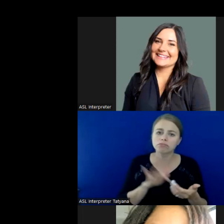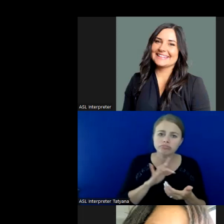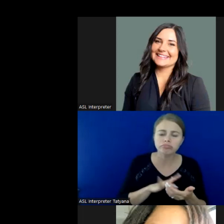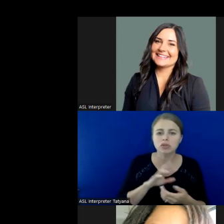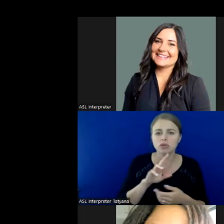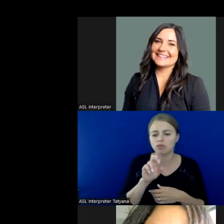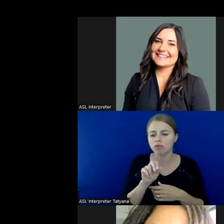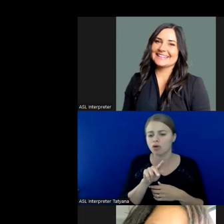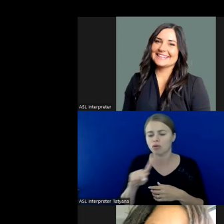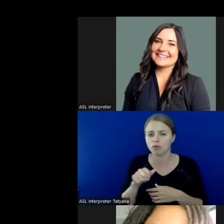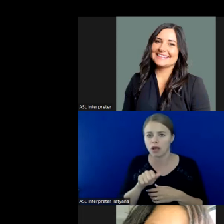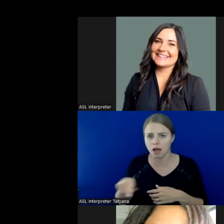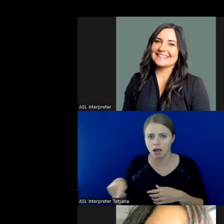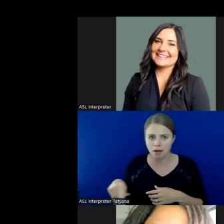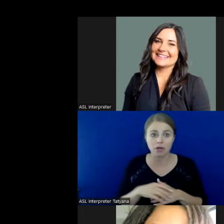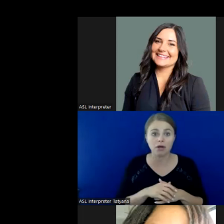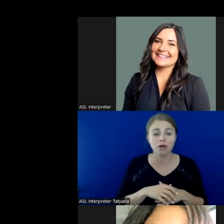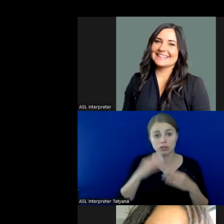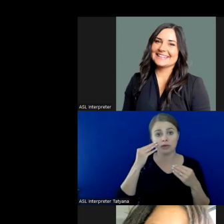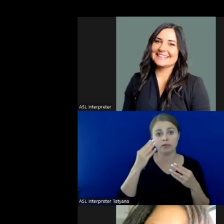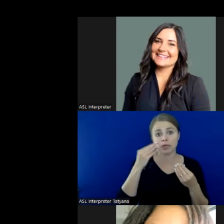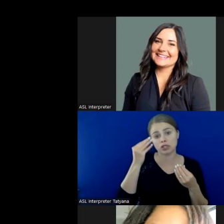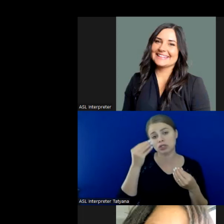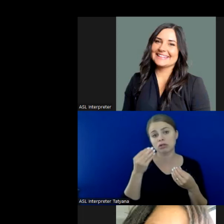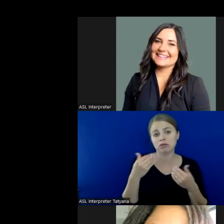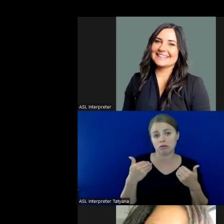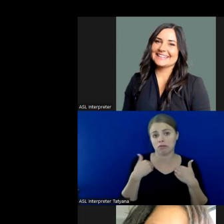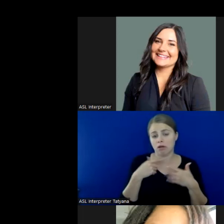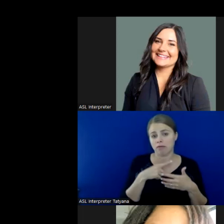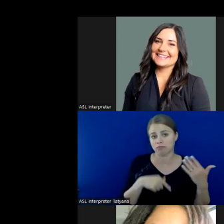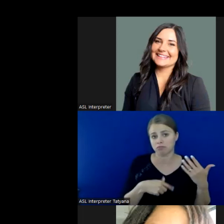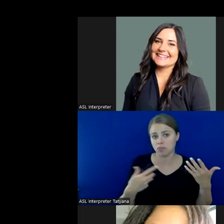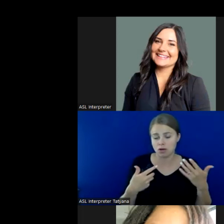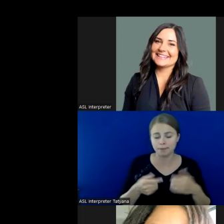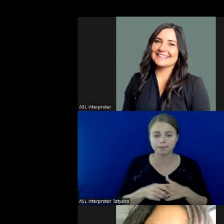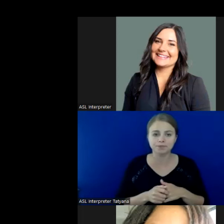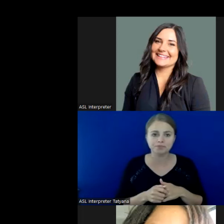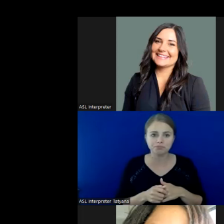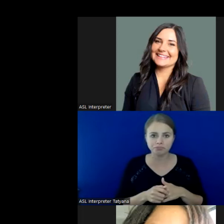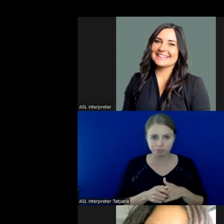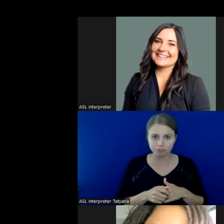So, the information provided here was the following. It gave a good description